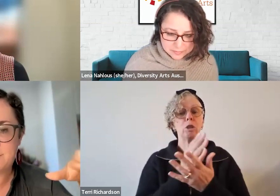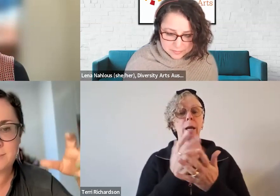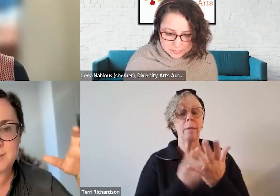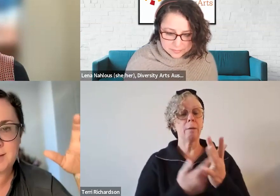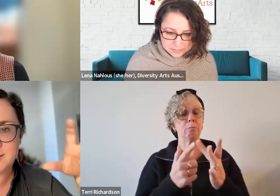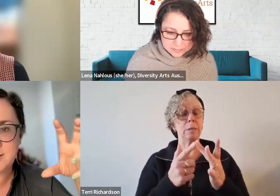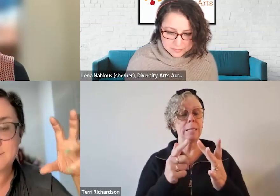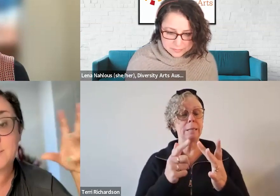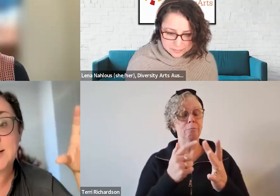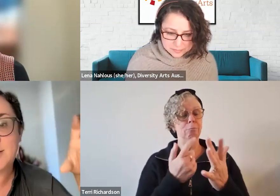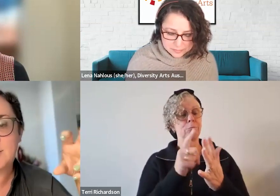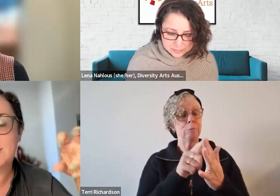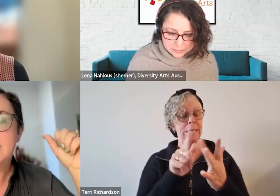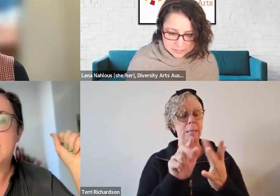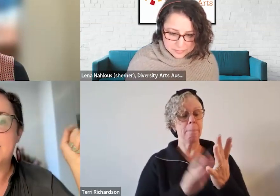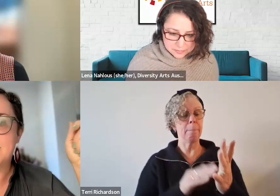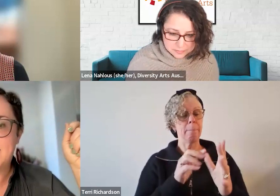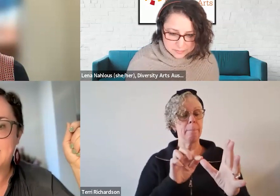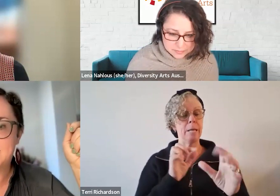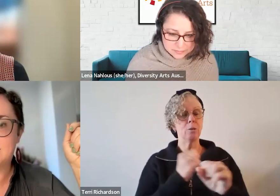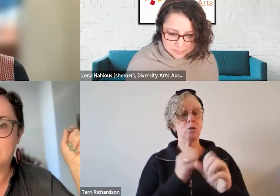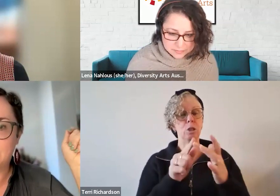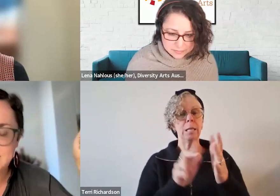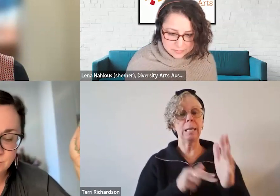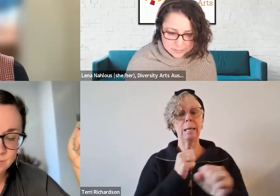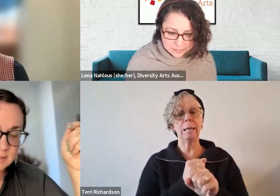lab from Ontario that might have some resources.